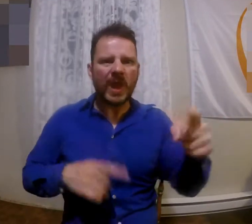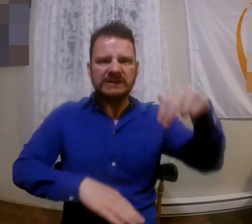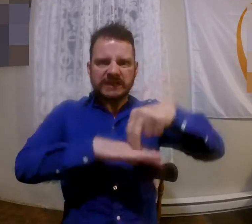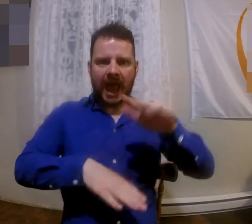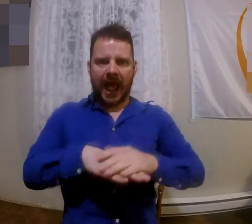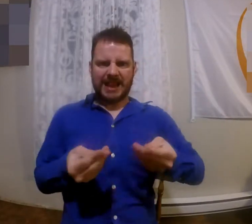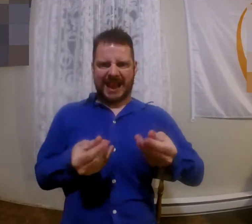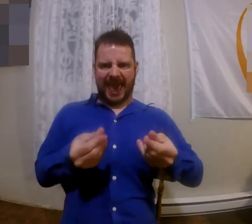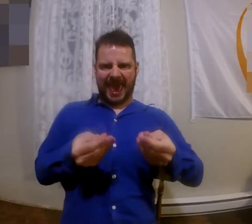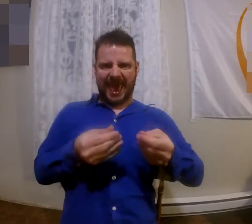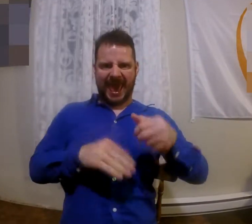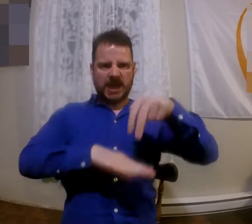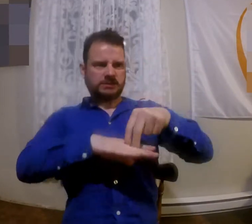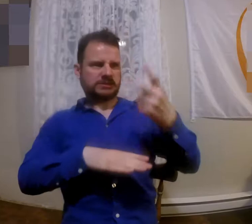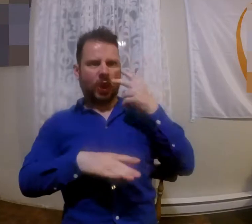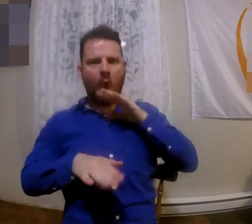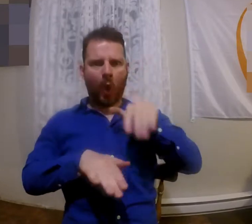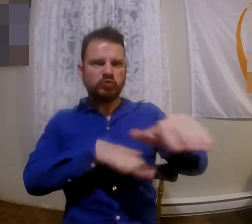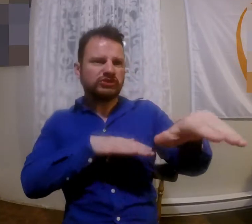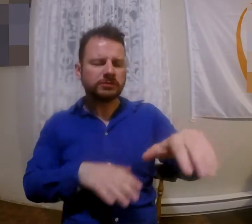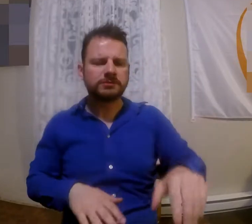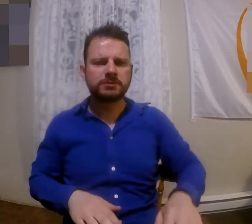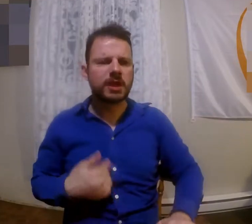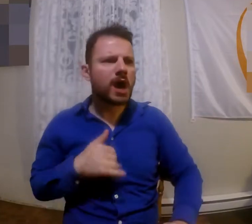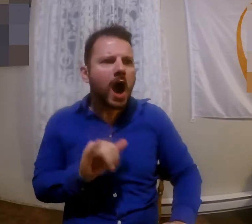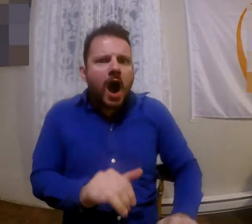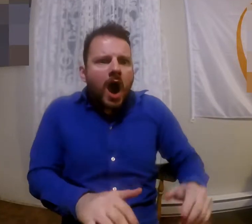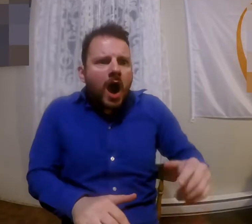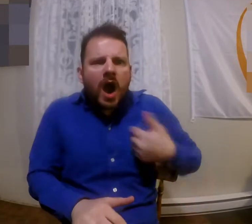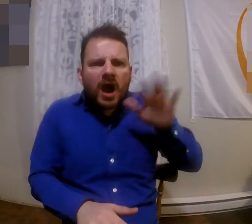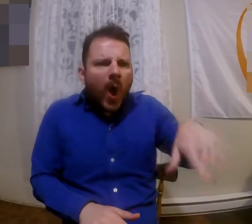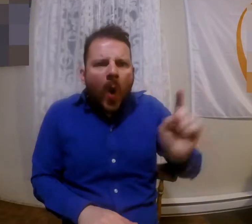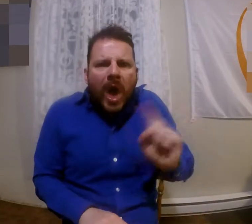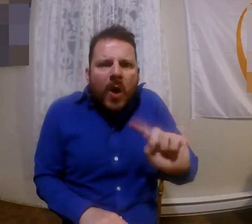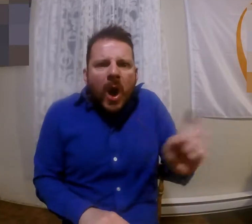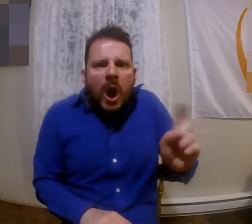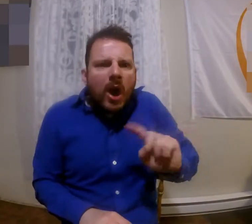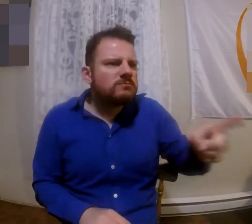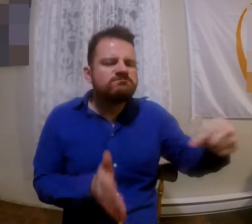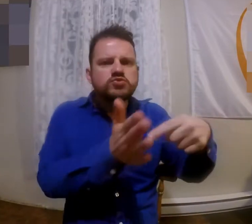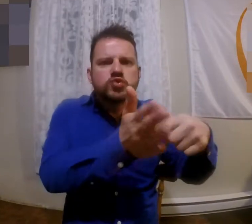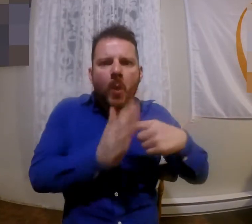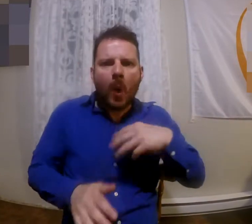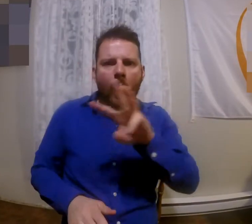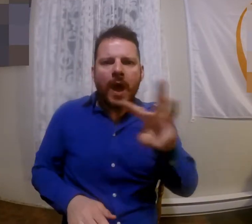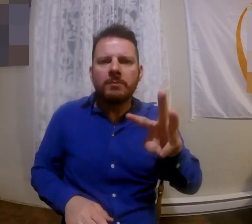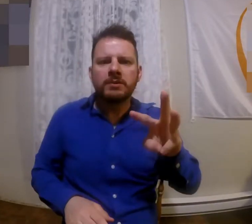while standing by a shore. I asked where that was and she showed me a website,